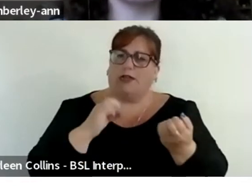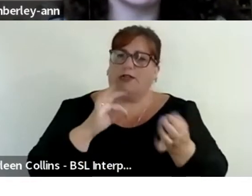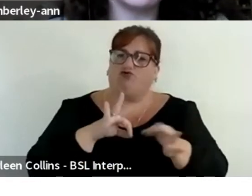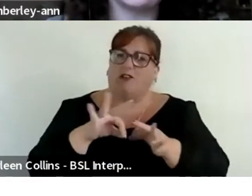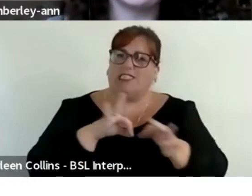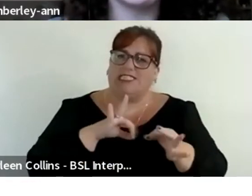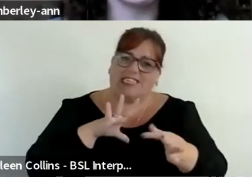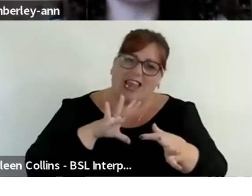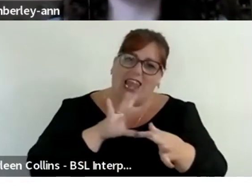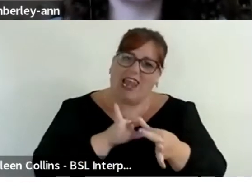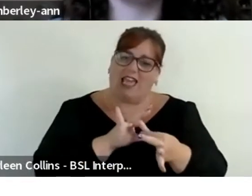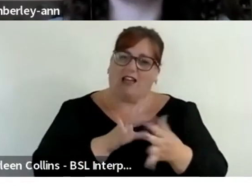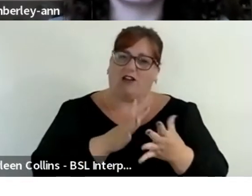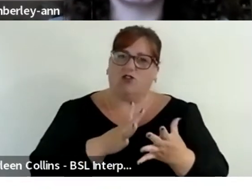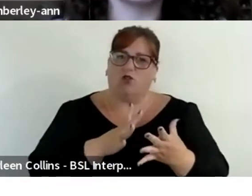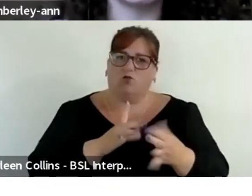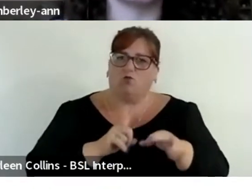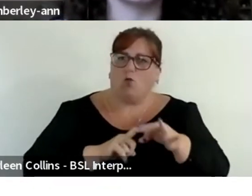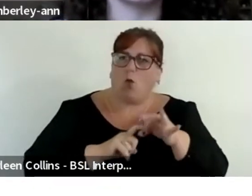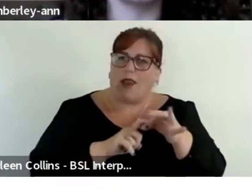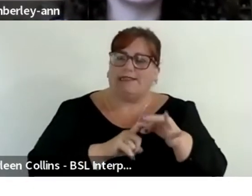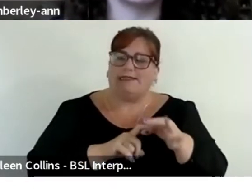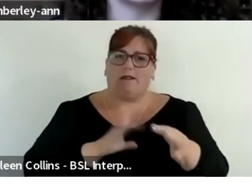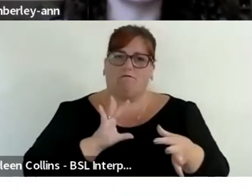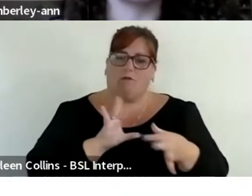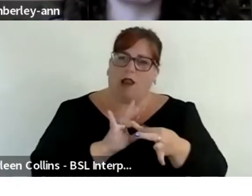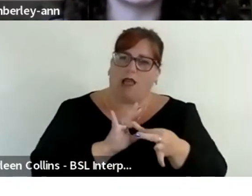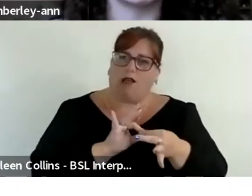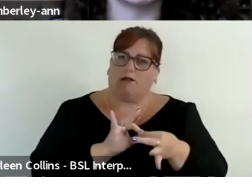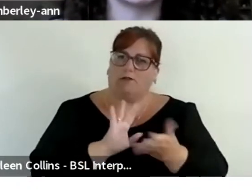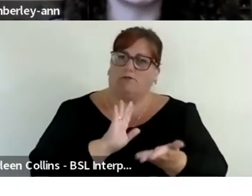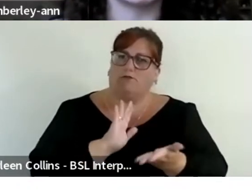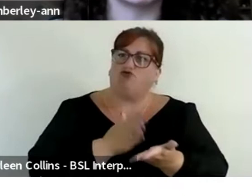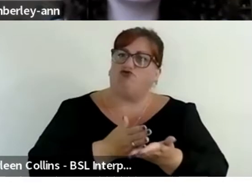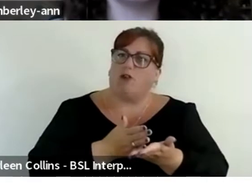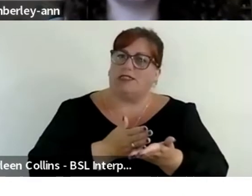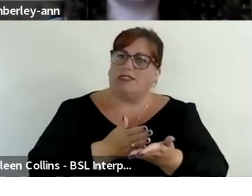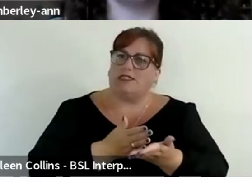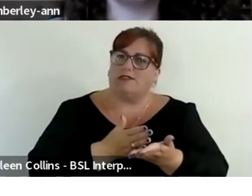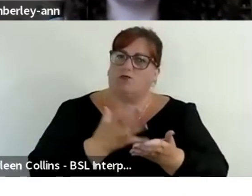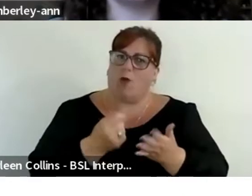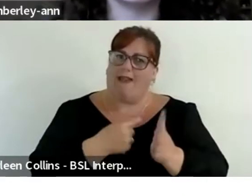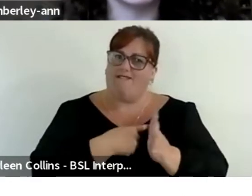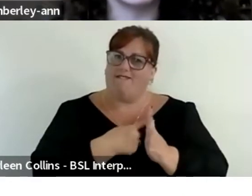So we focus on five priority areas which are displayed on the screening. Leveraging technology.